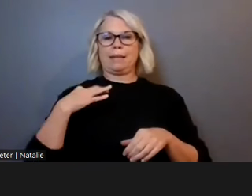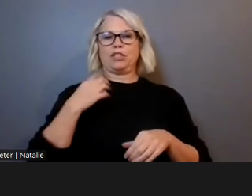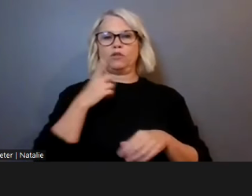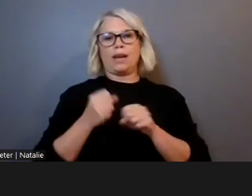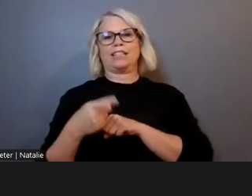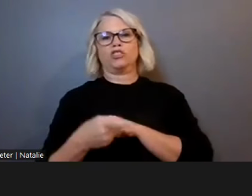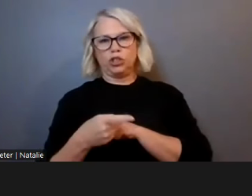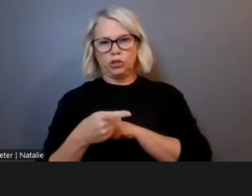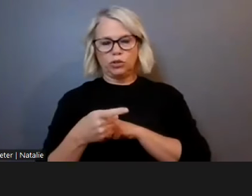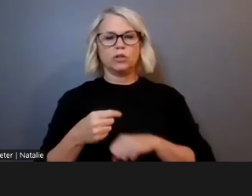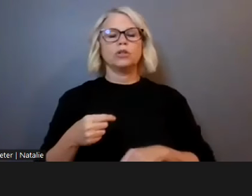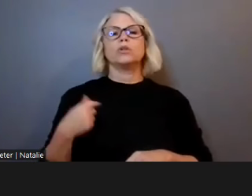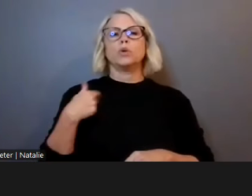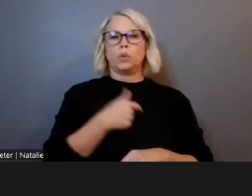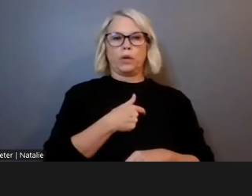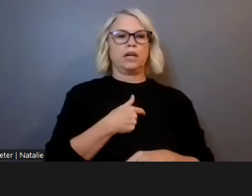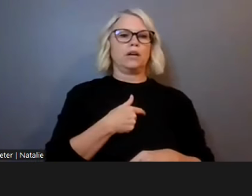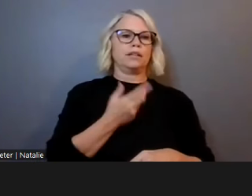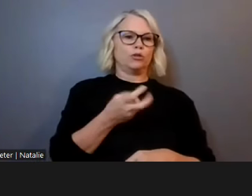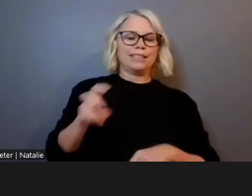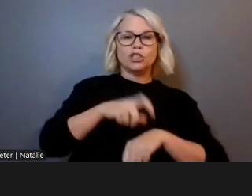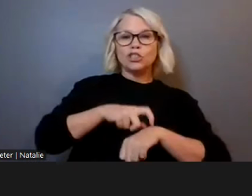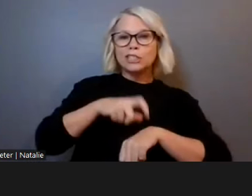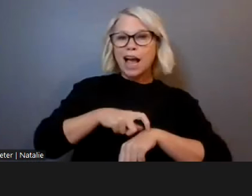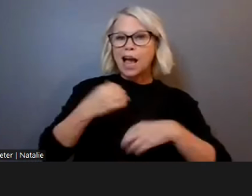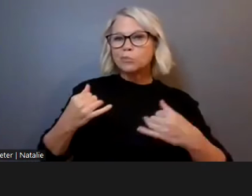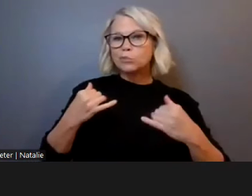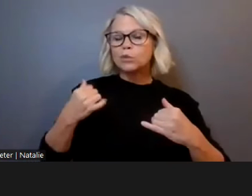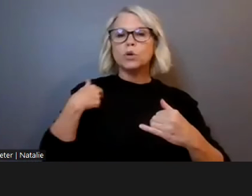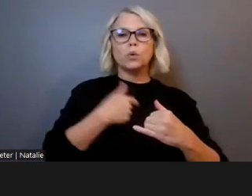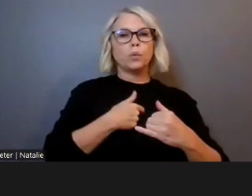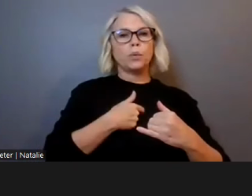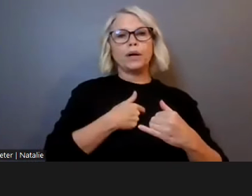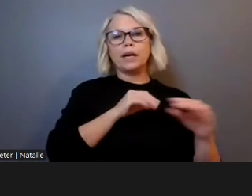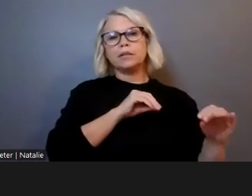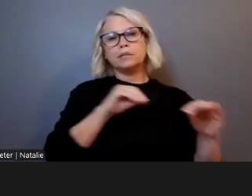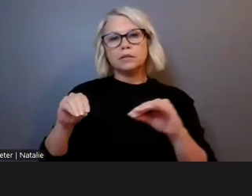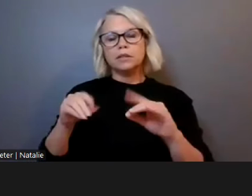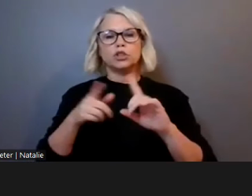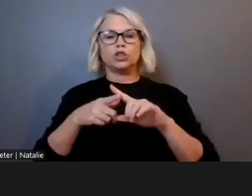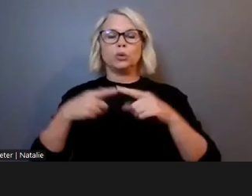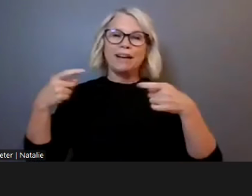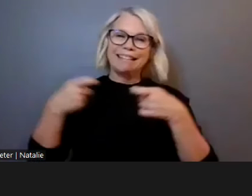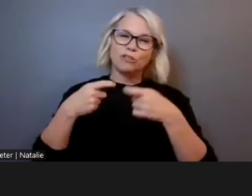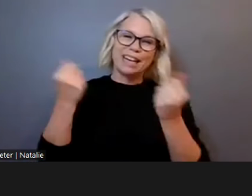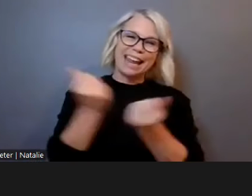We are in a transition time and moving to electronic everything with the grant.